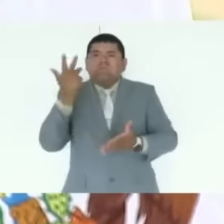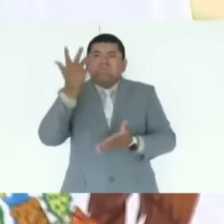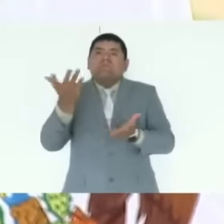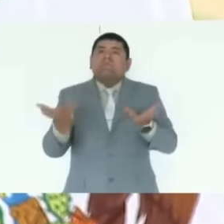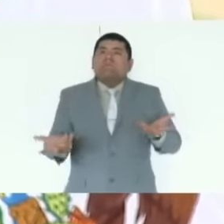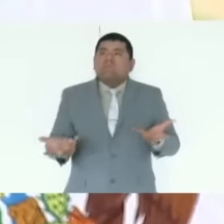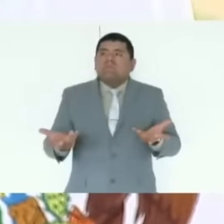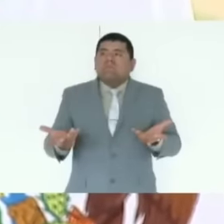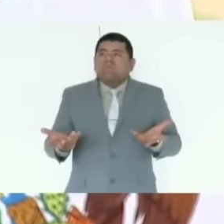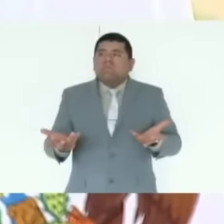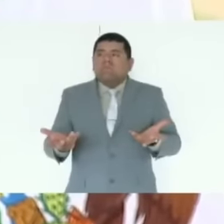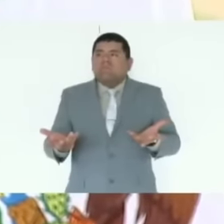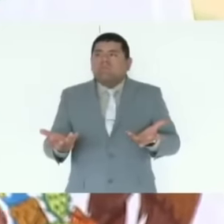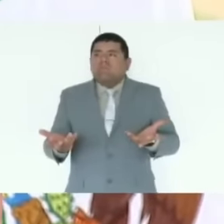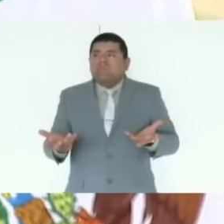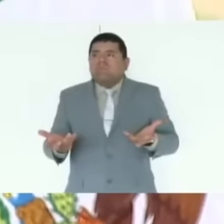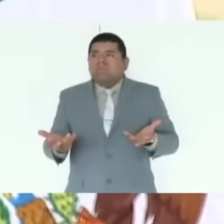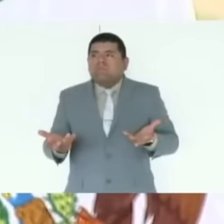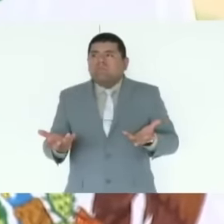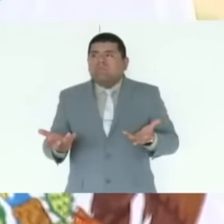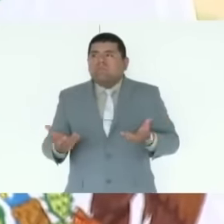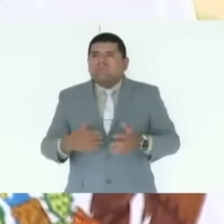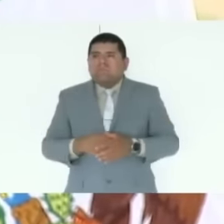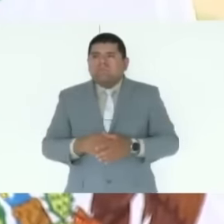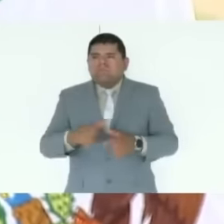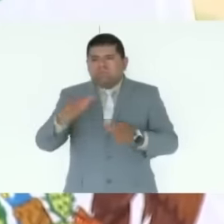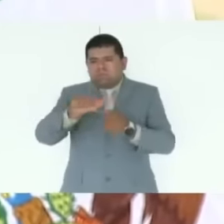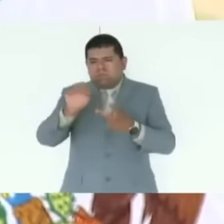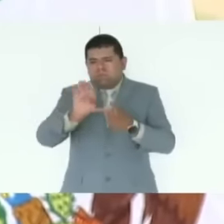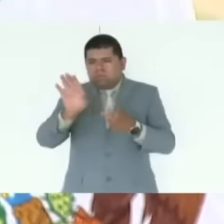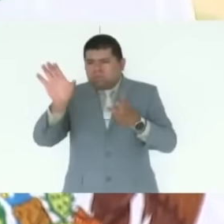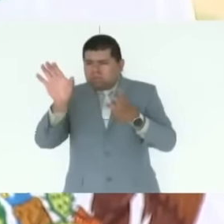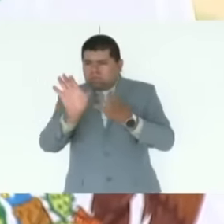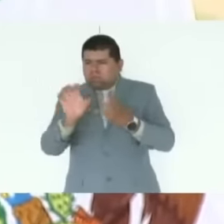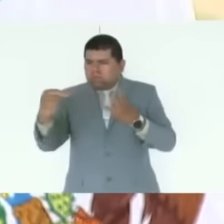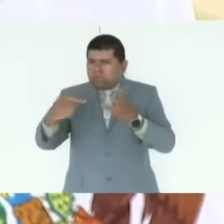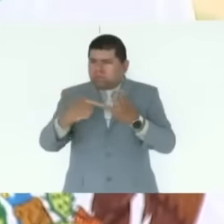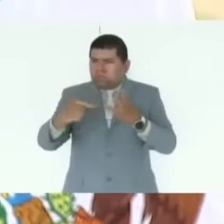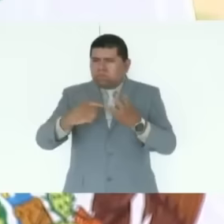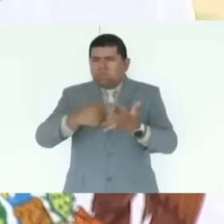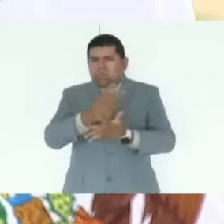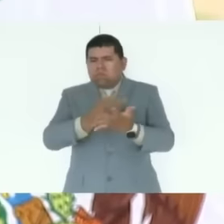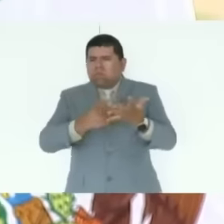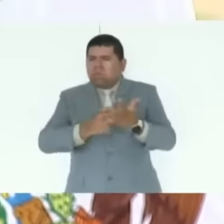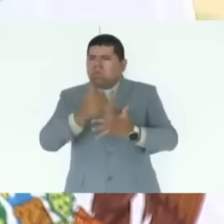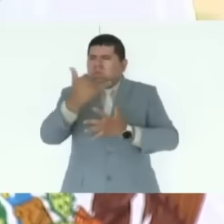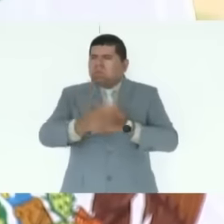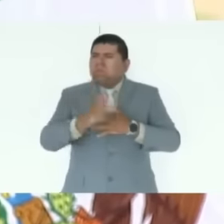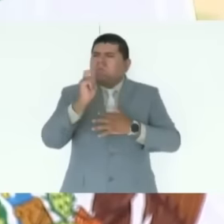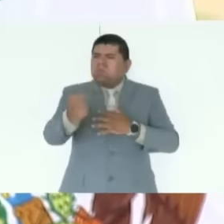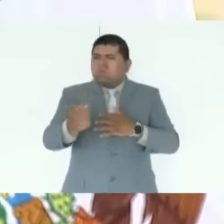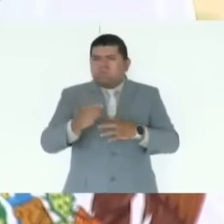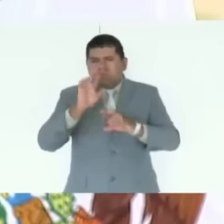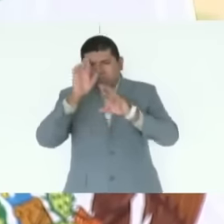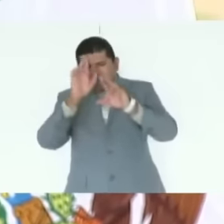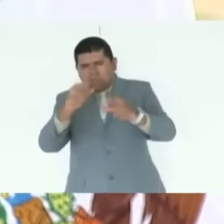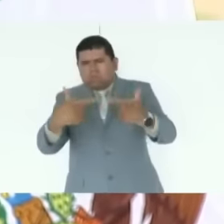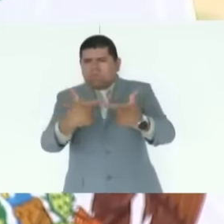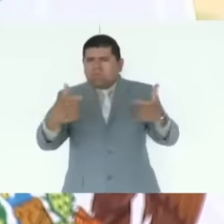let's go for plan C, a plan that has to do with recognition of the indigenous and Afro-Mexican peoples